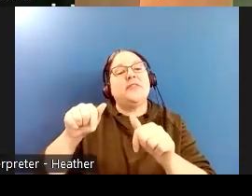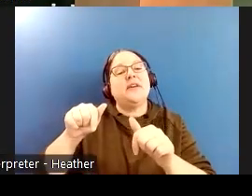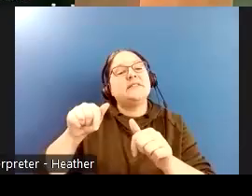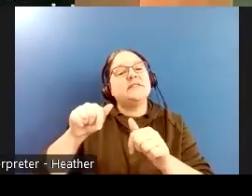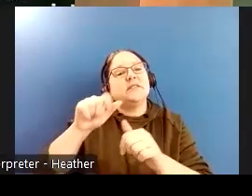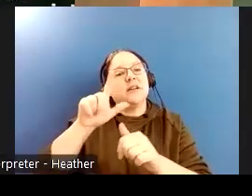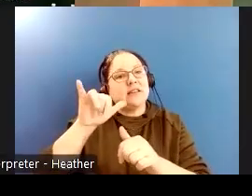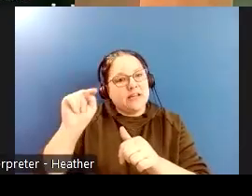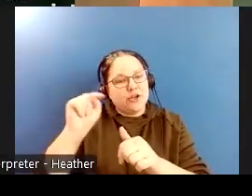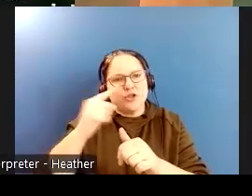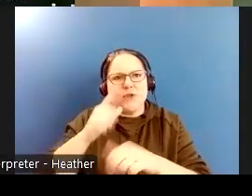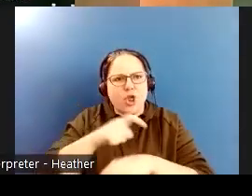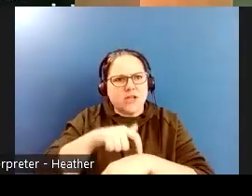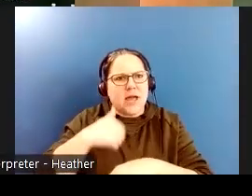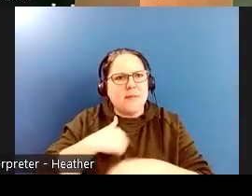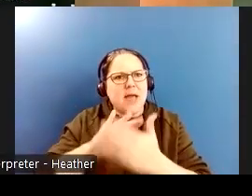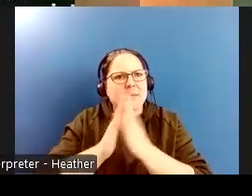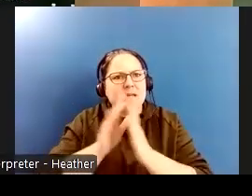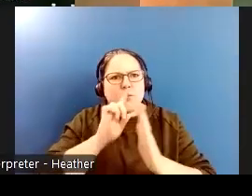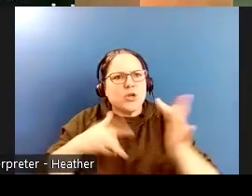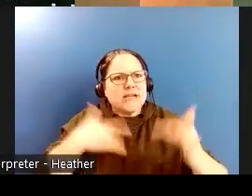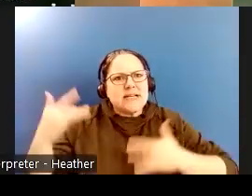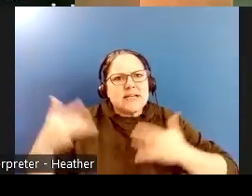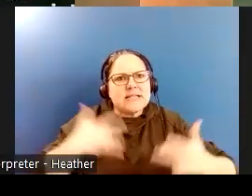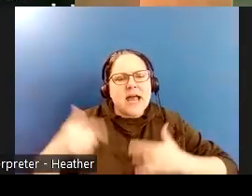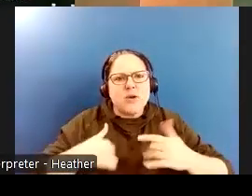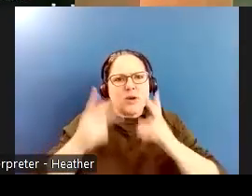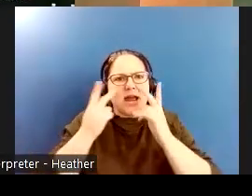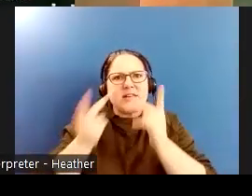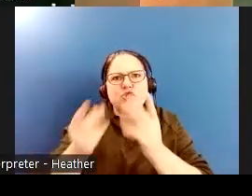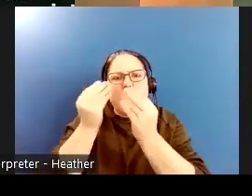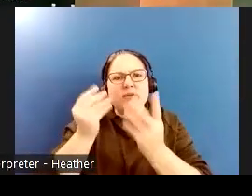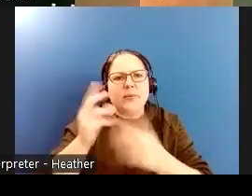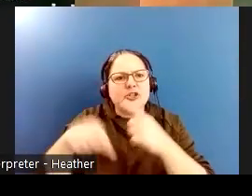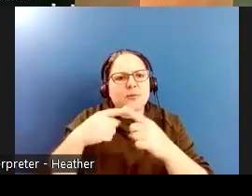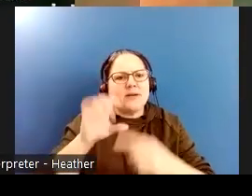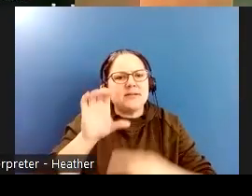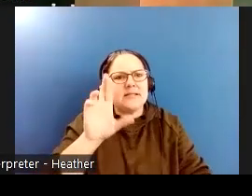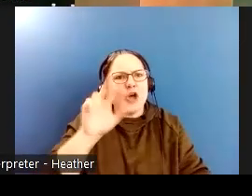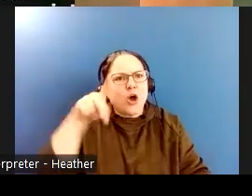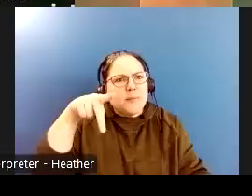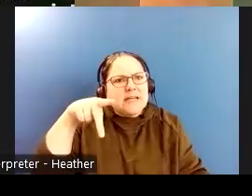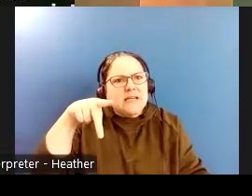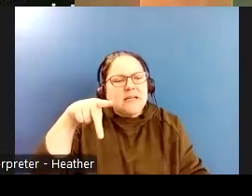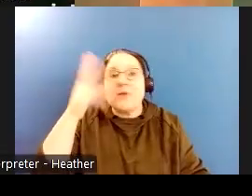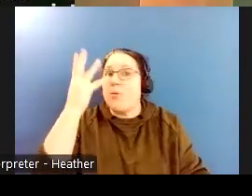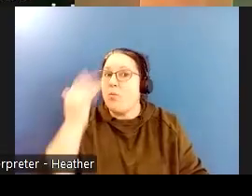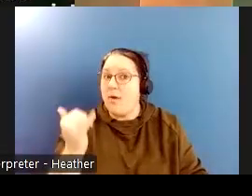really excited when I started to see all of this information about CRP because um you know at one